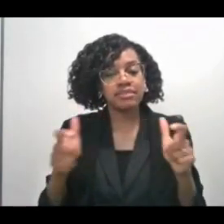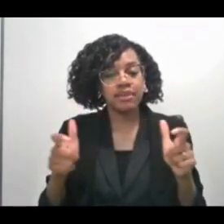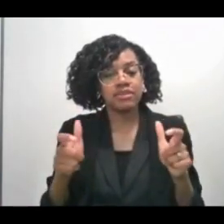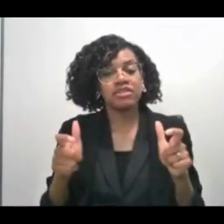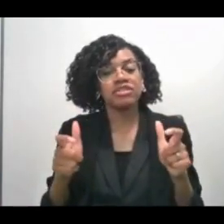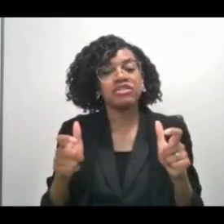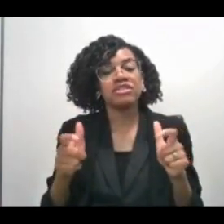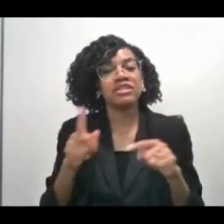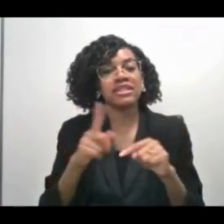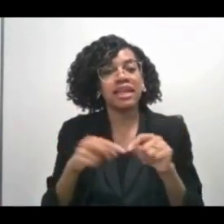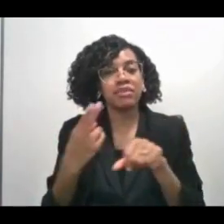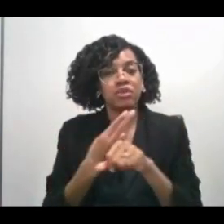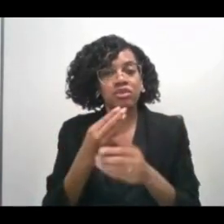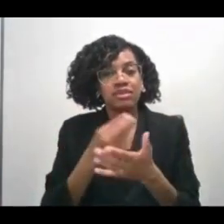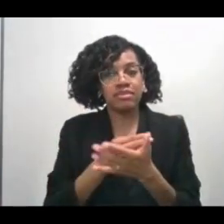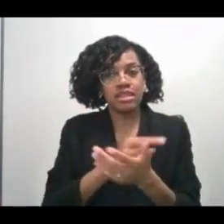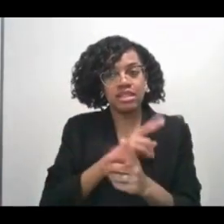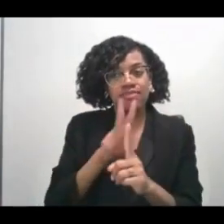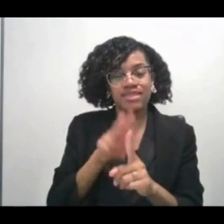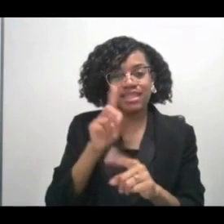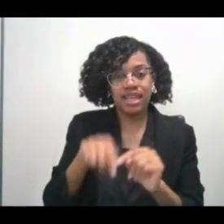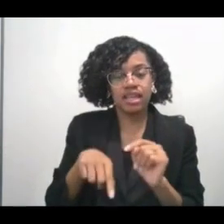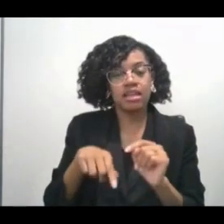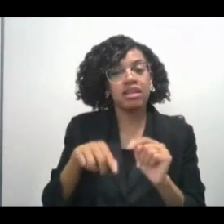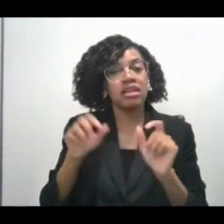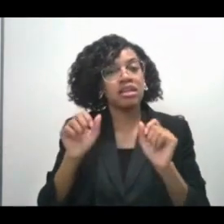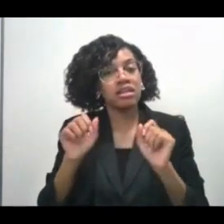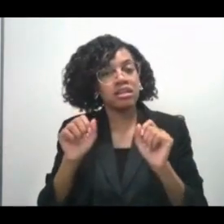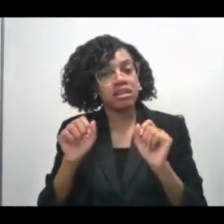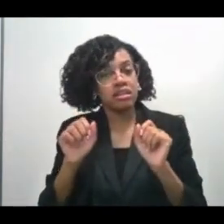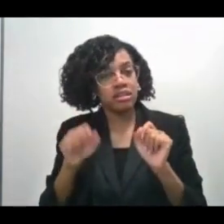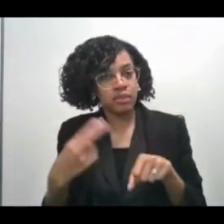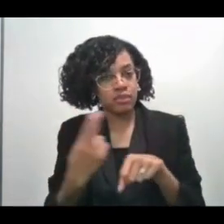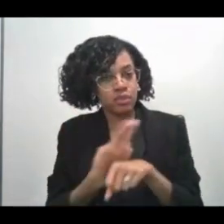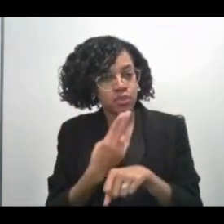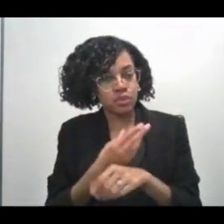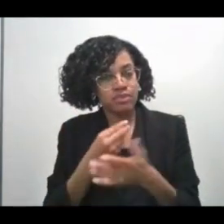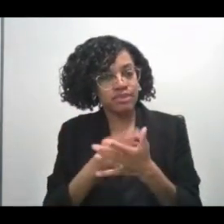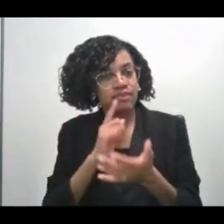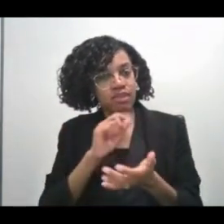Unknown: If it is for purposes of training the workers yes it